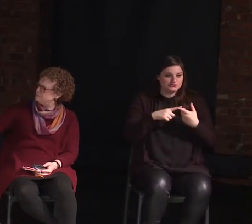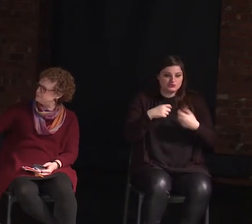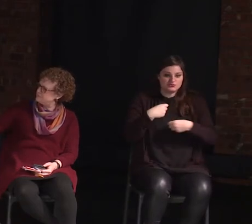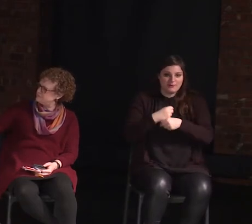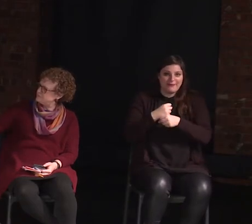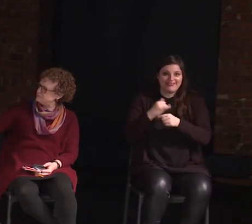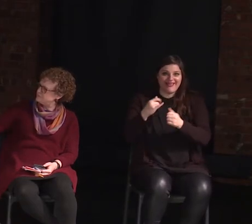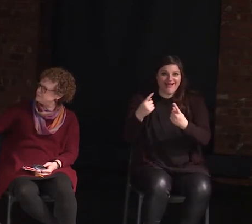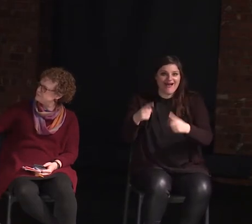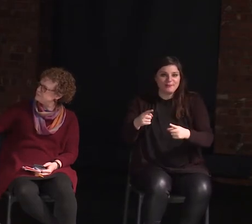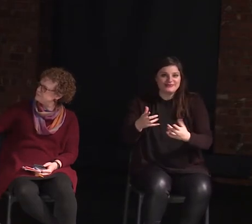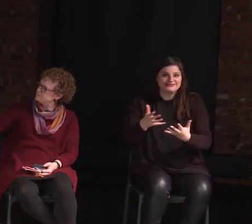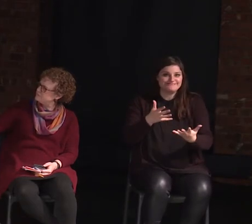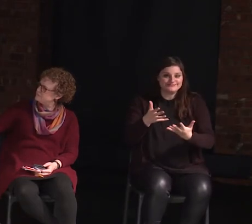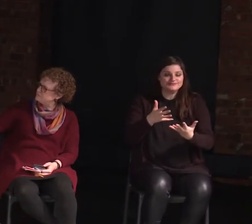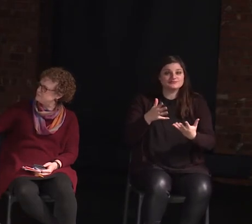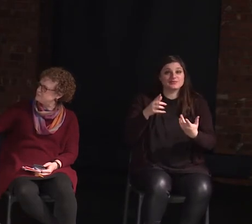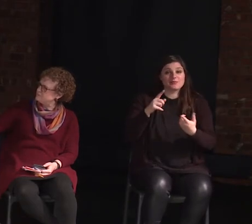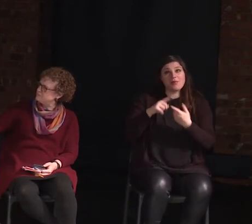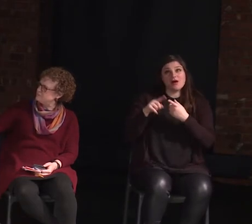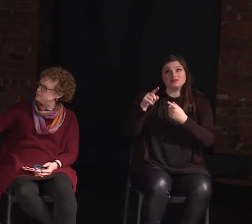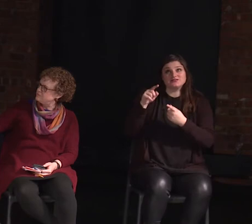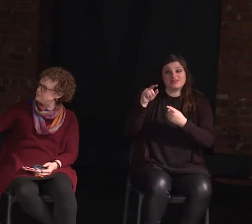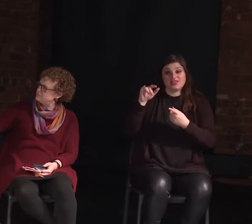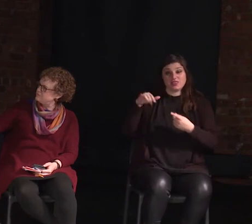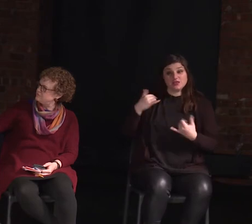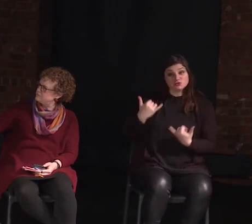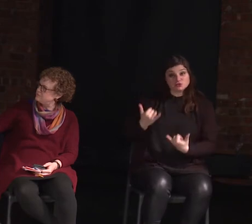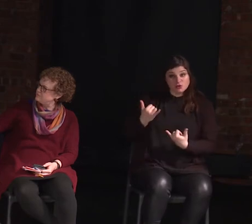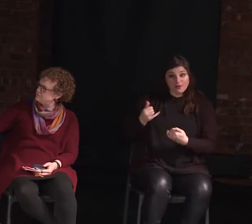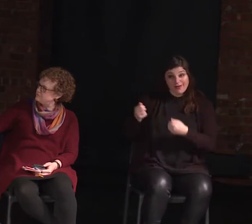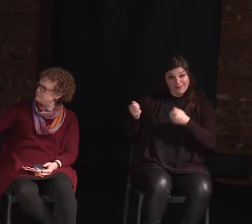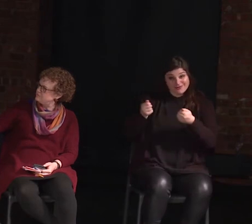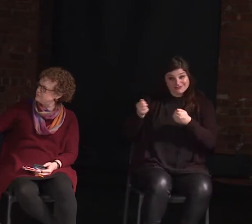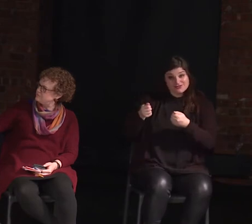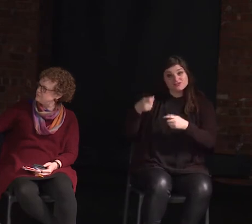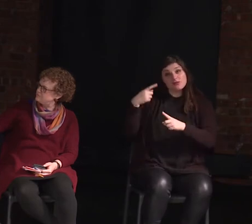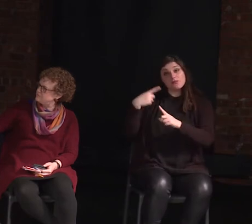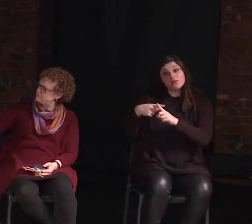Since the administration, but I mean really before then, I think one of the things that